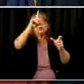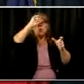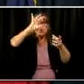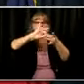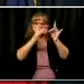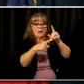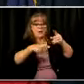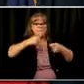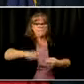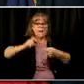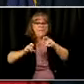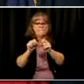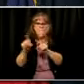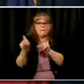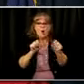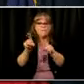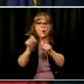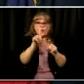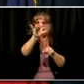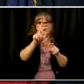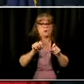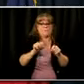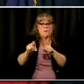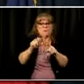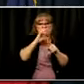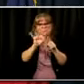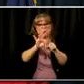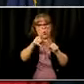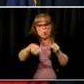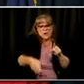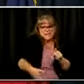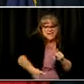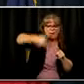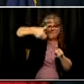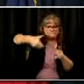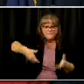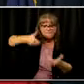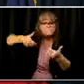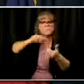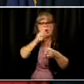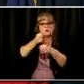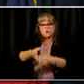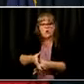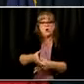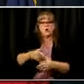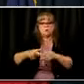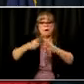your vehicle can ignite a fire there that can can spread quickly and of course when when camping uh